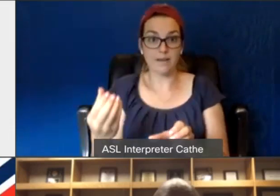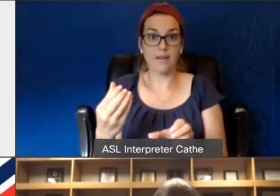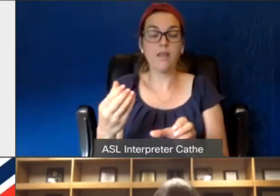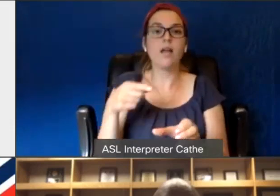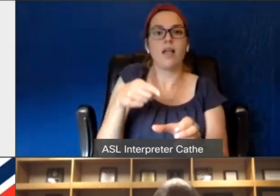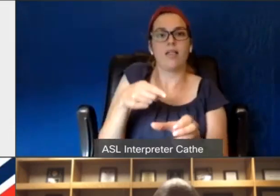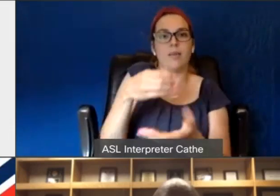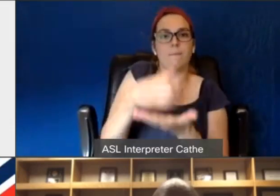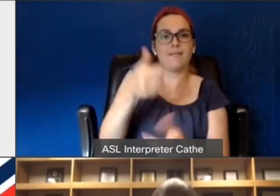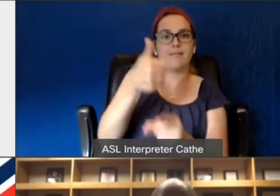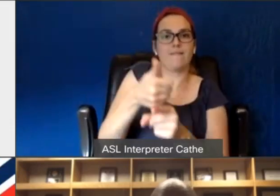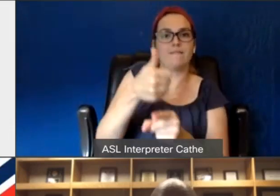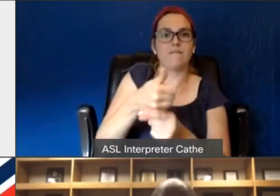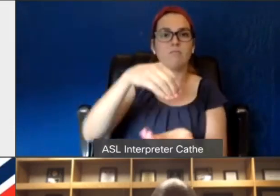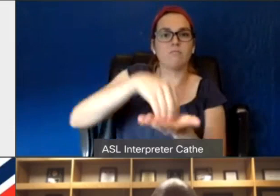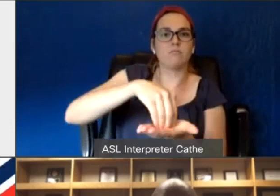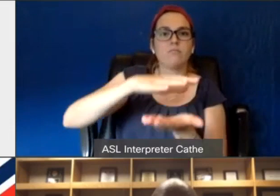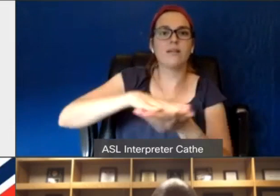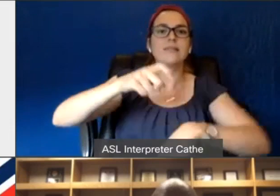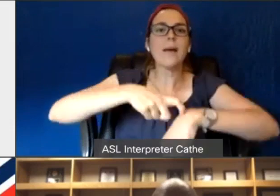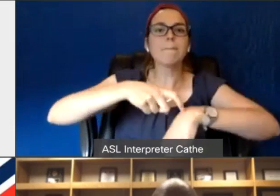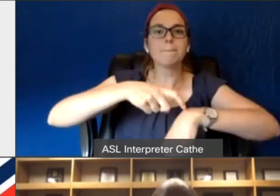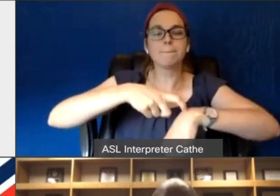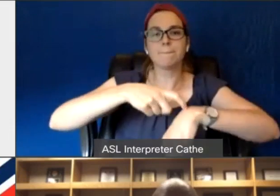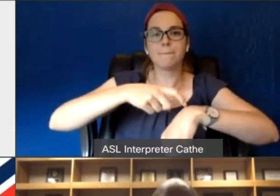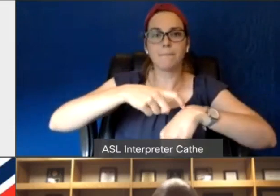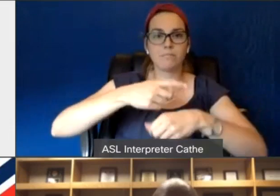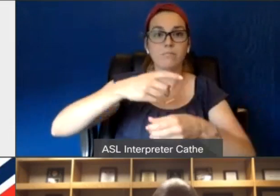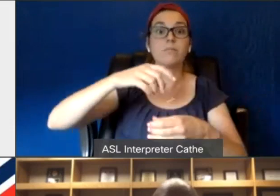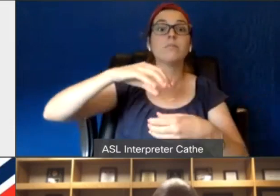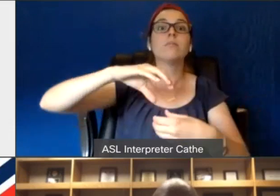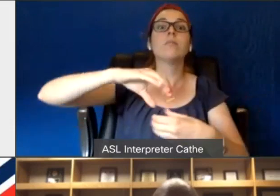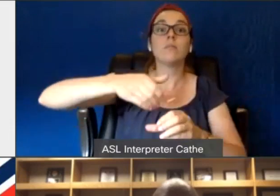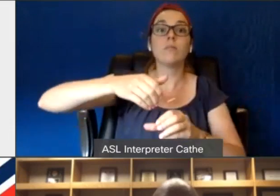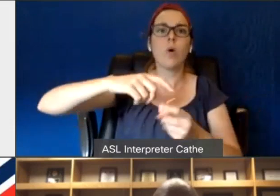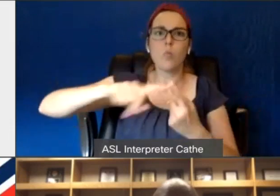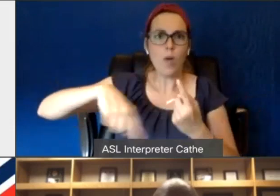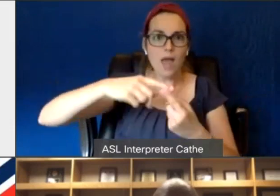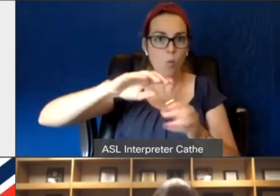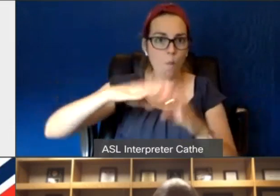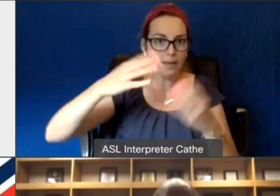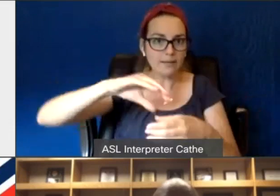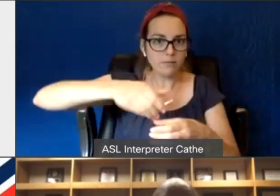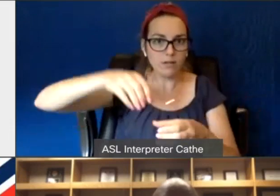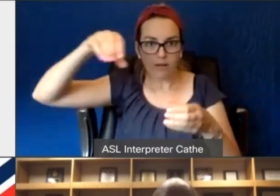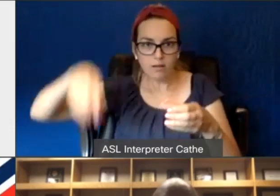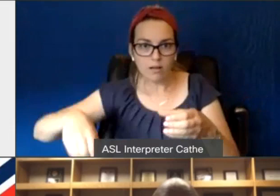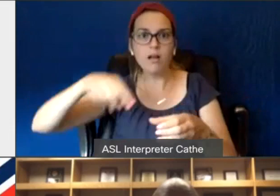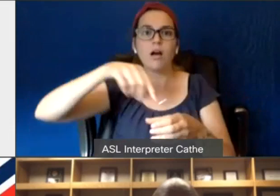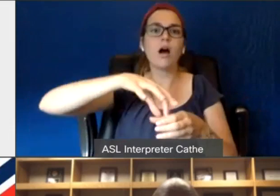it records how many pills were taken out at that time and that's actually recordable. So if somebody is taking five pills out at once